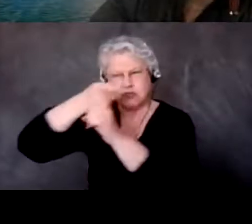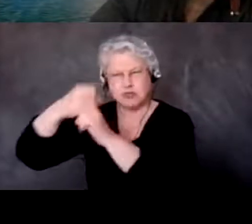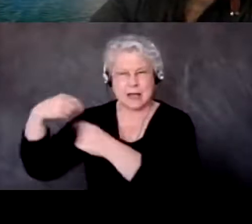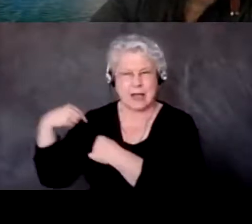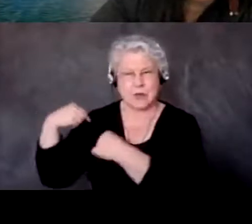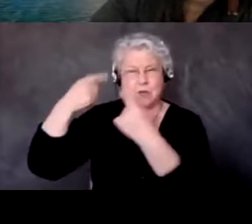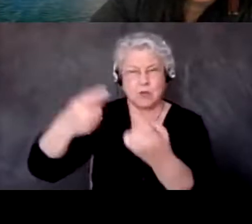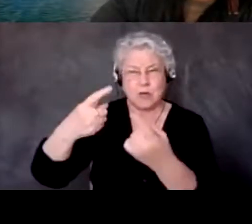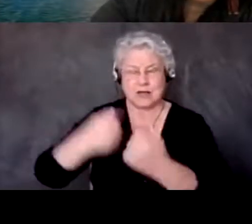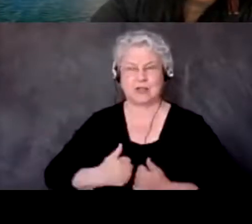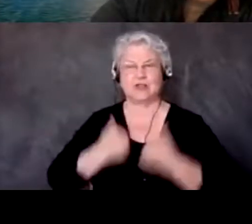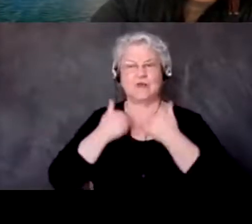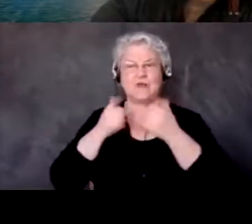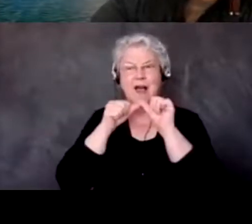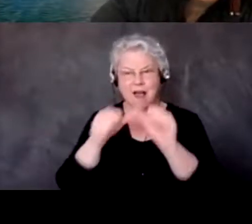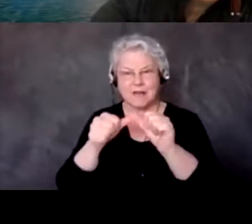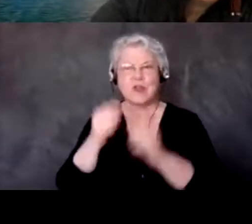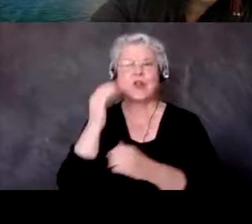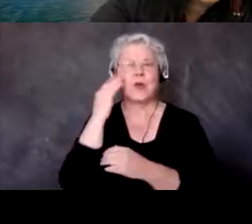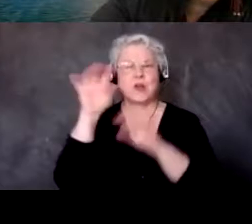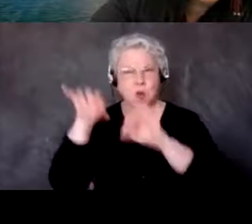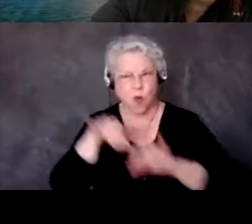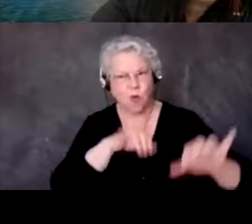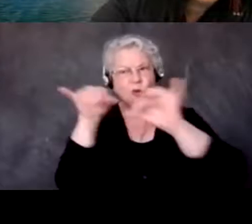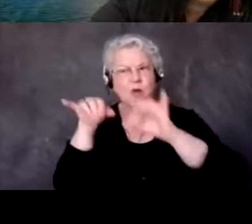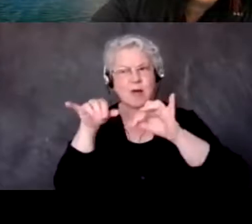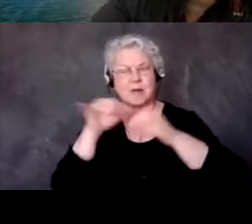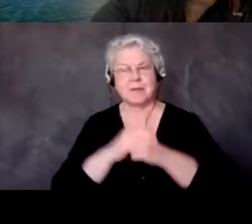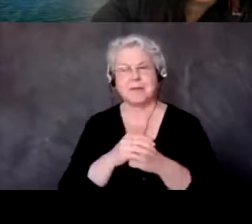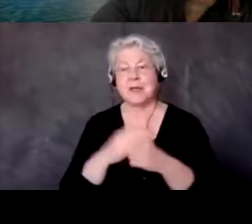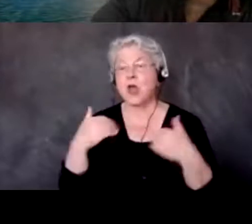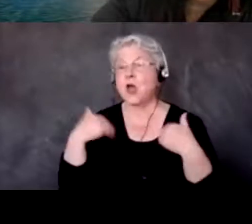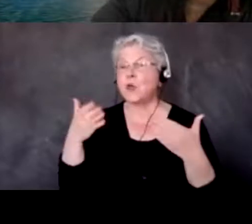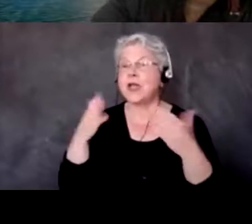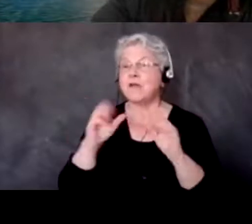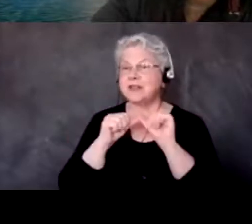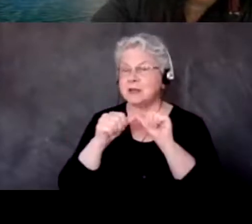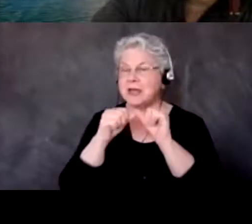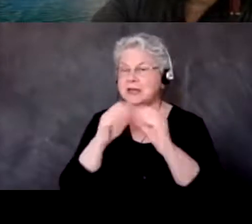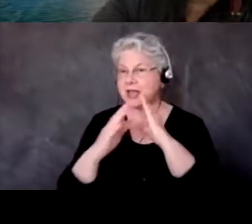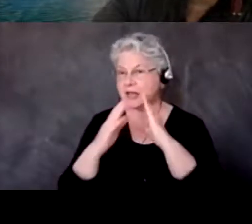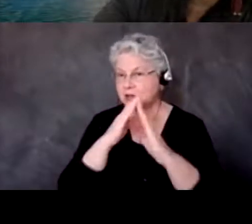we know that we have that in common. We have ways that maintain and strengthen community resilience